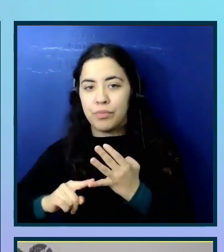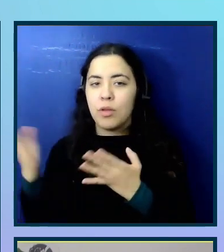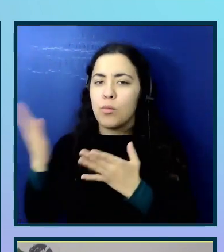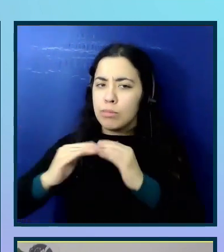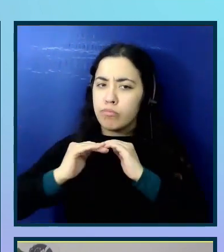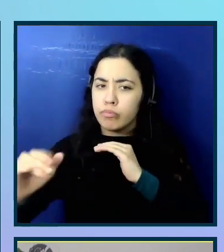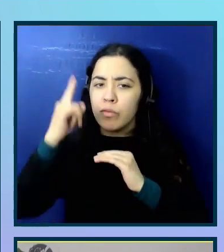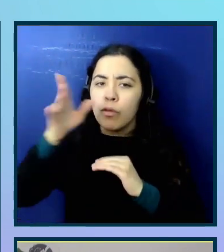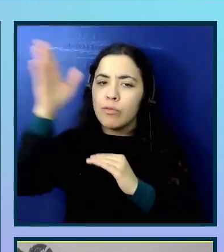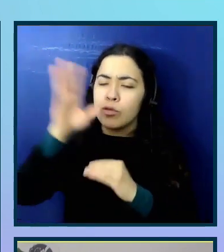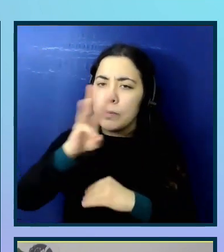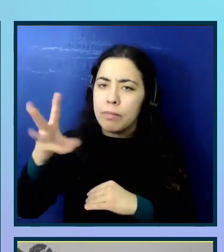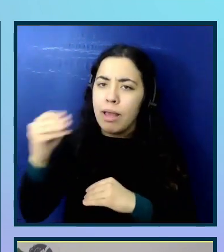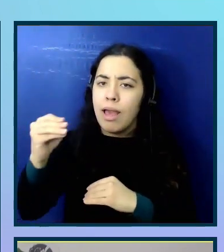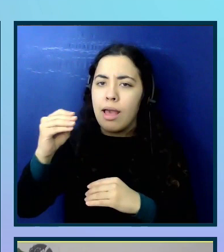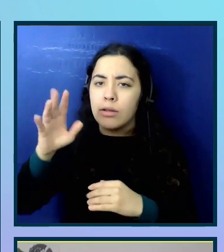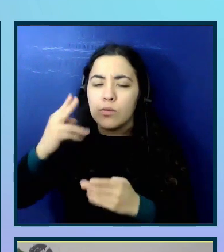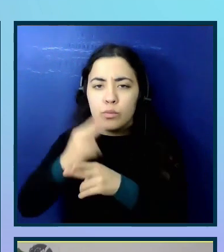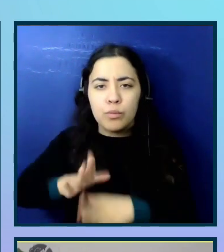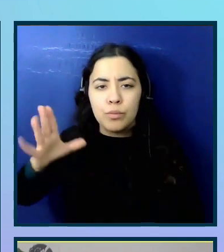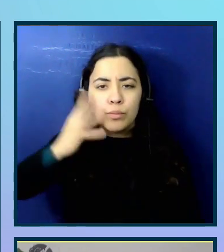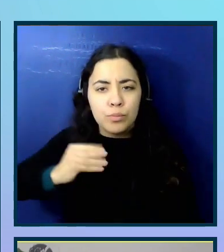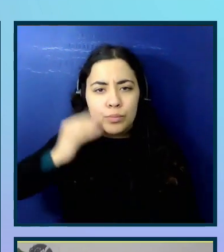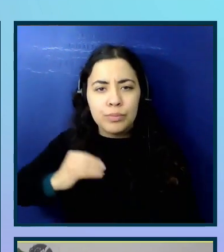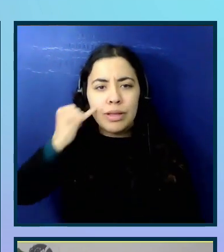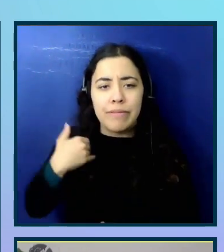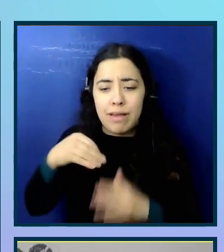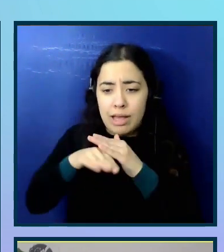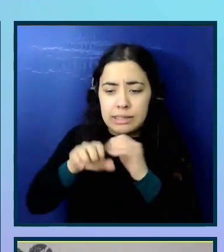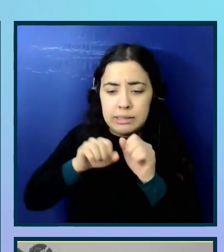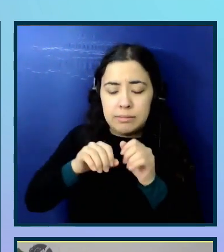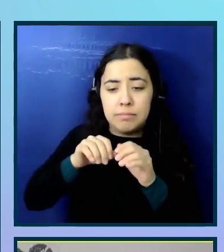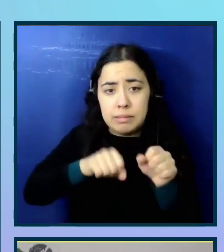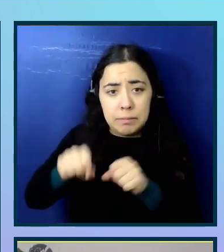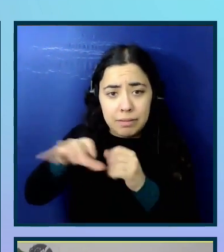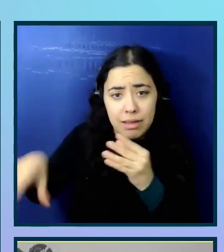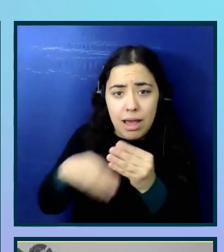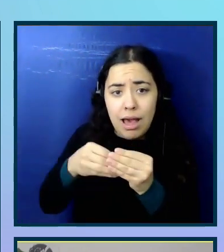are documented for one component, then similar components should kind of work the same way.